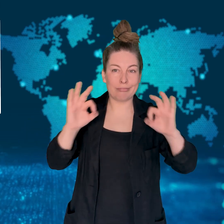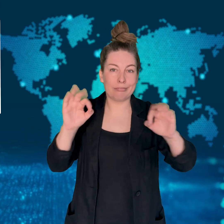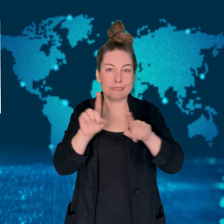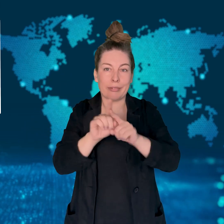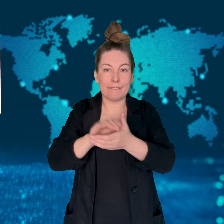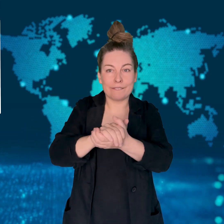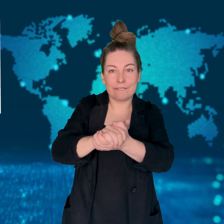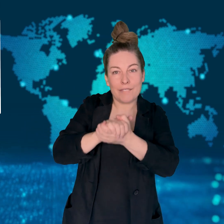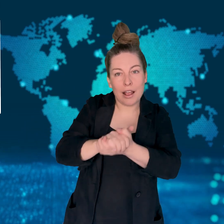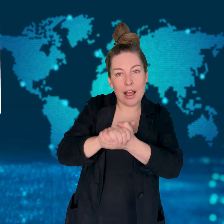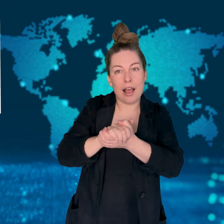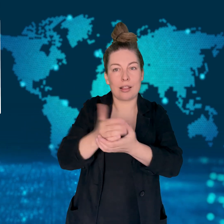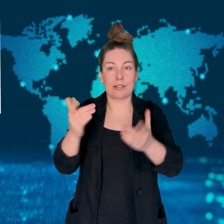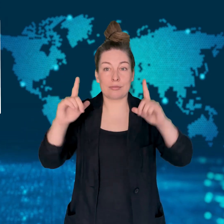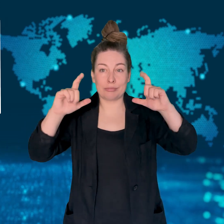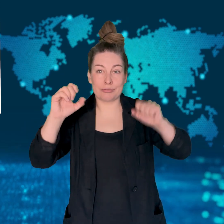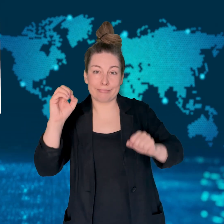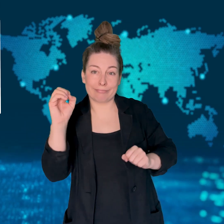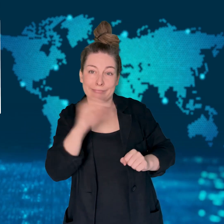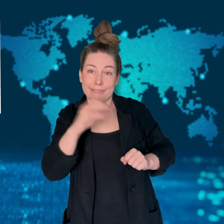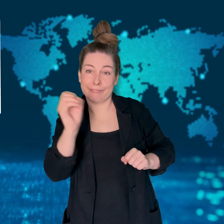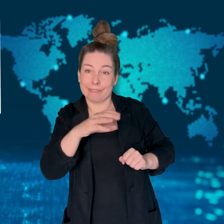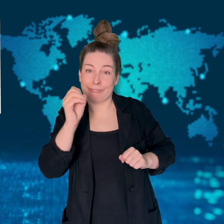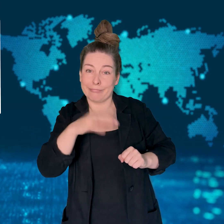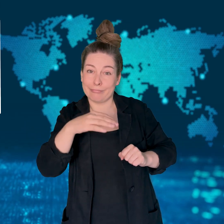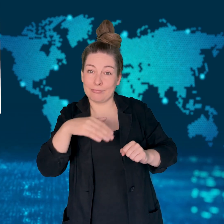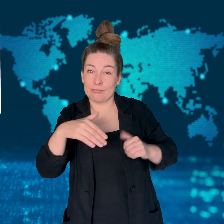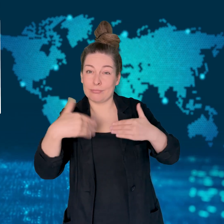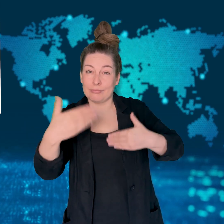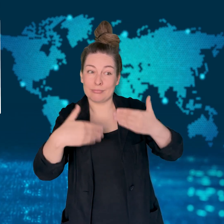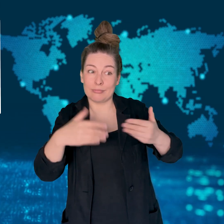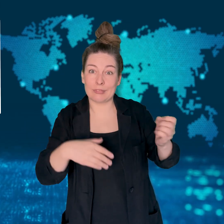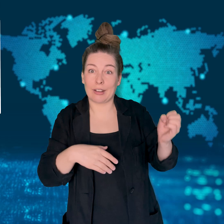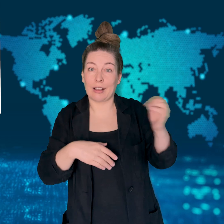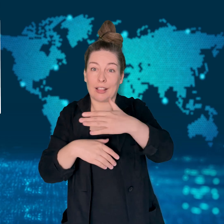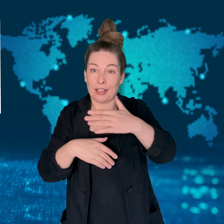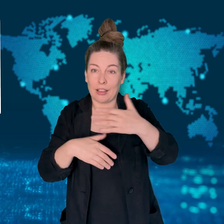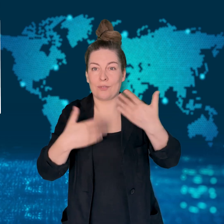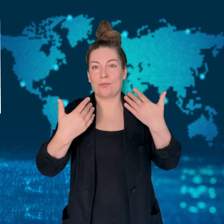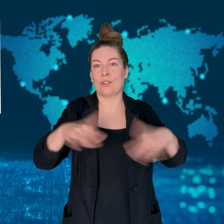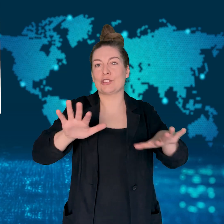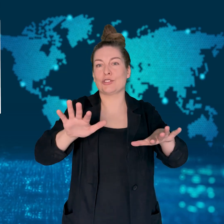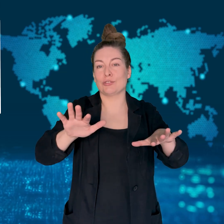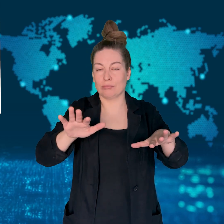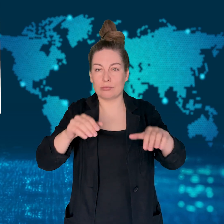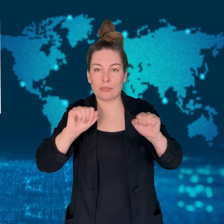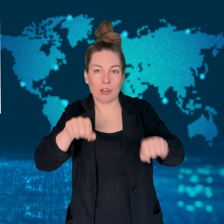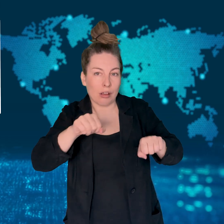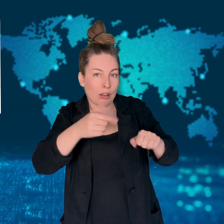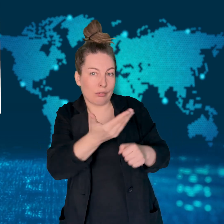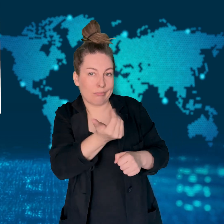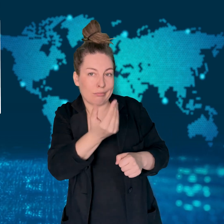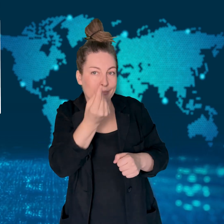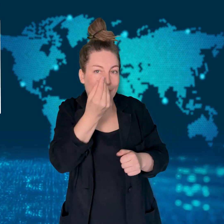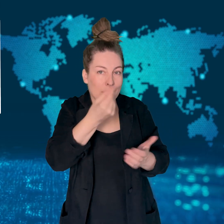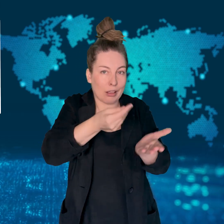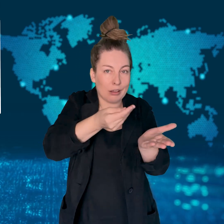Once the photos have been sent, the person will threaten the victim.